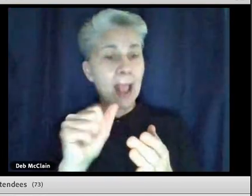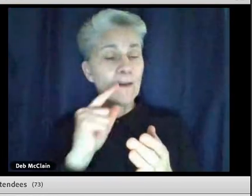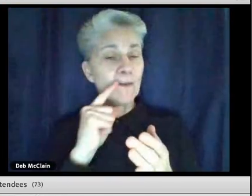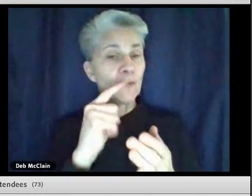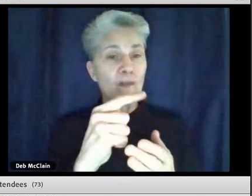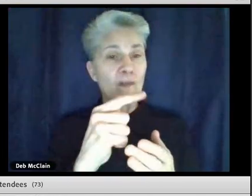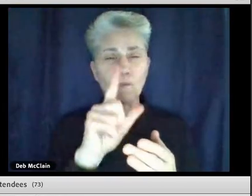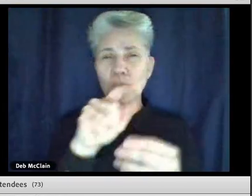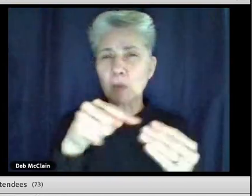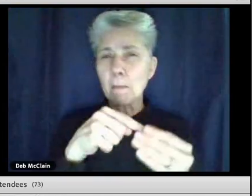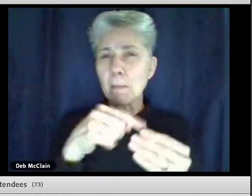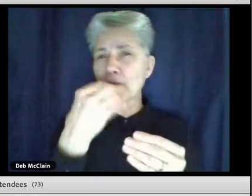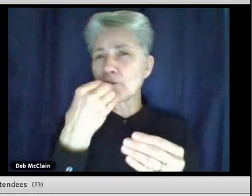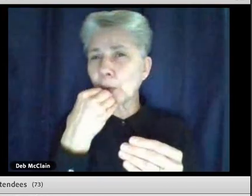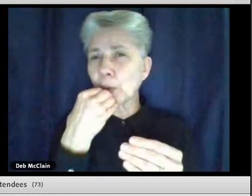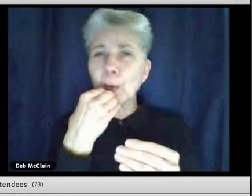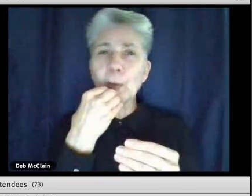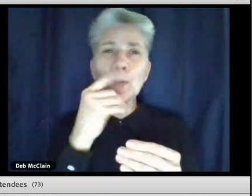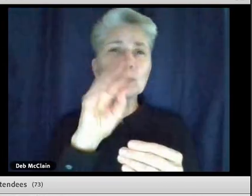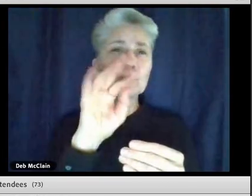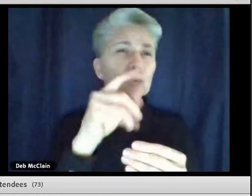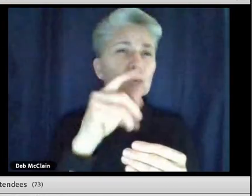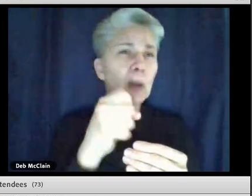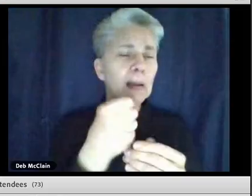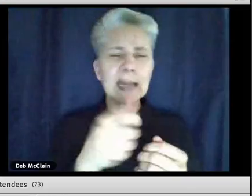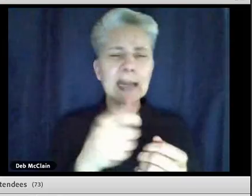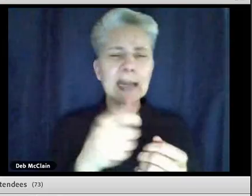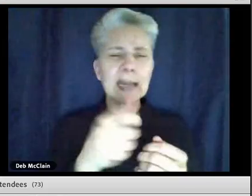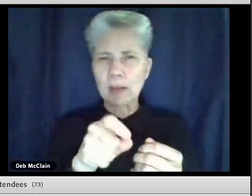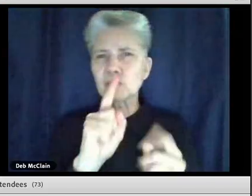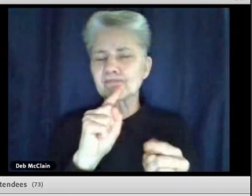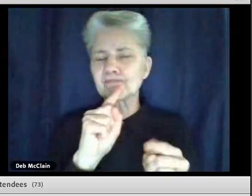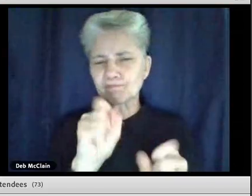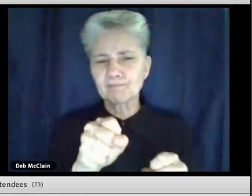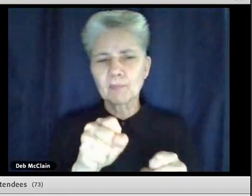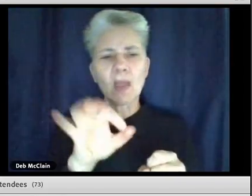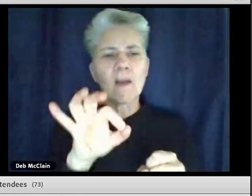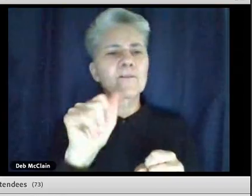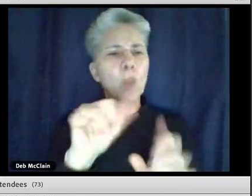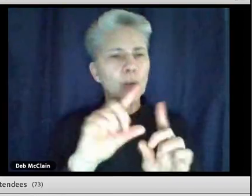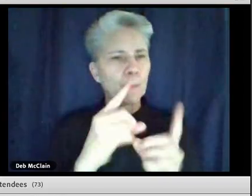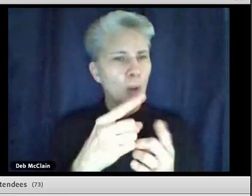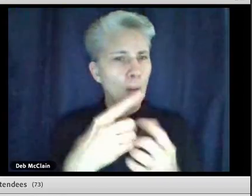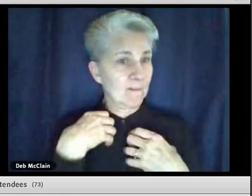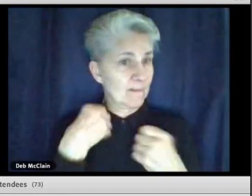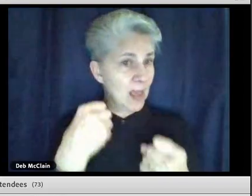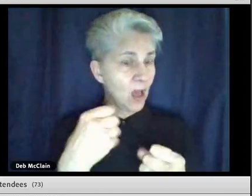The Food and Drug Administration, again, if you have any questions about food or drugs or anything like that, any question.